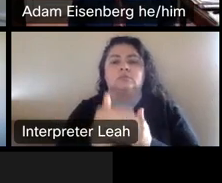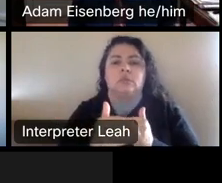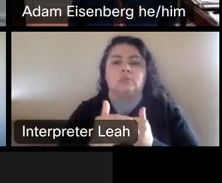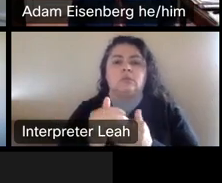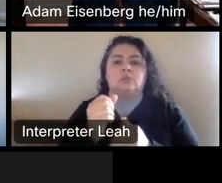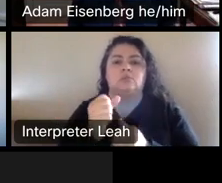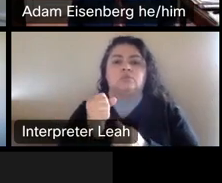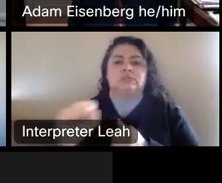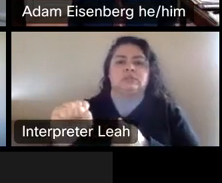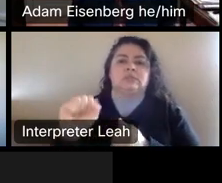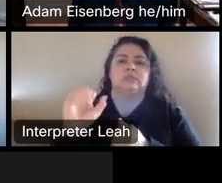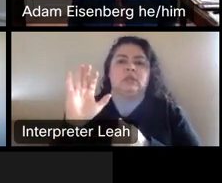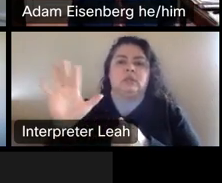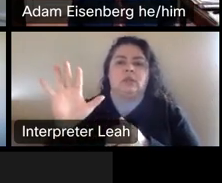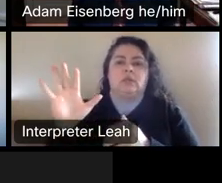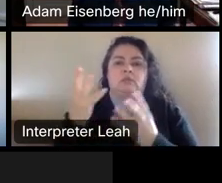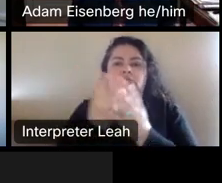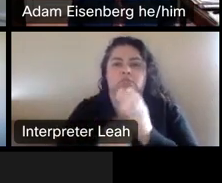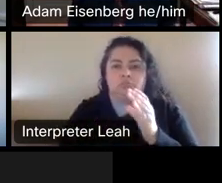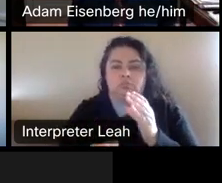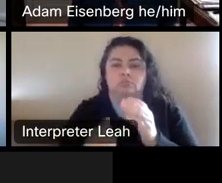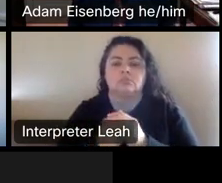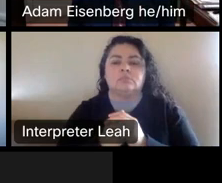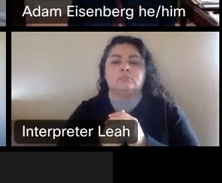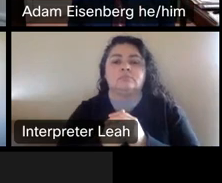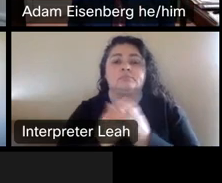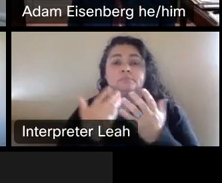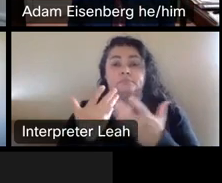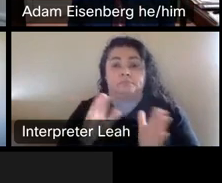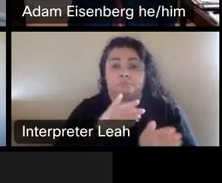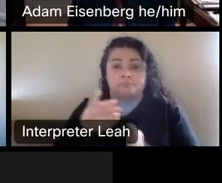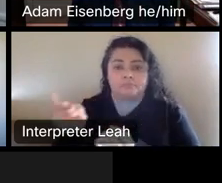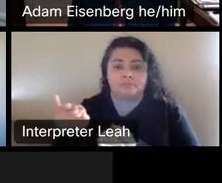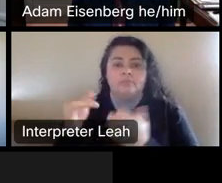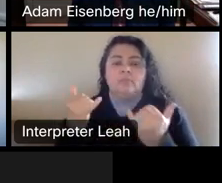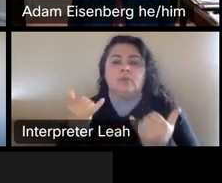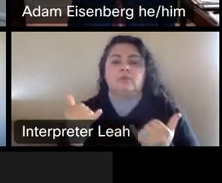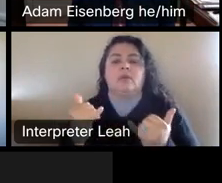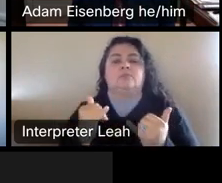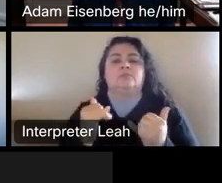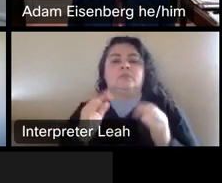So, now that we've done that framing, I want to go ahead and just frame our conversation for tonight.